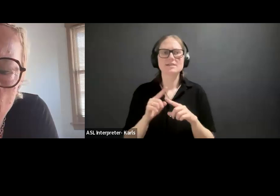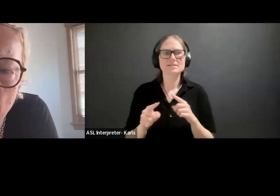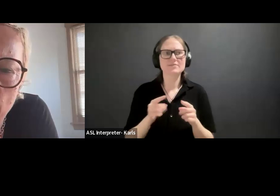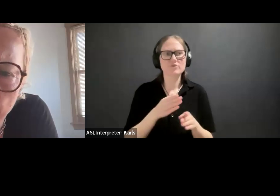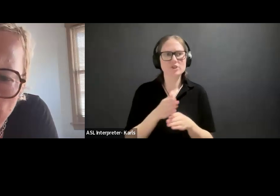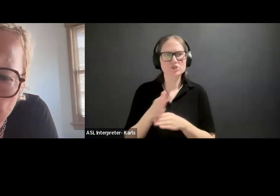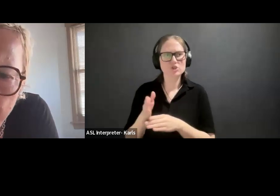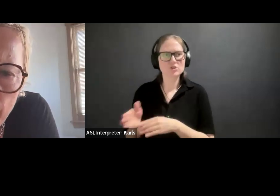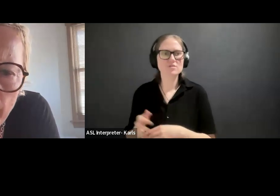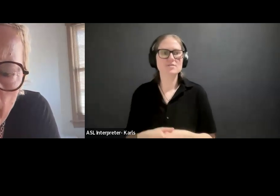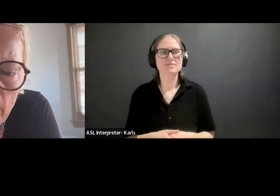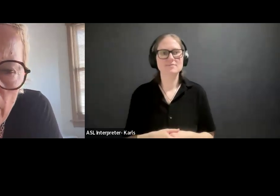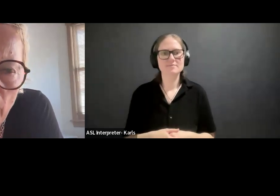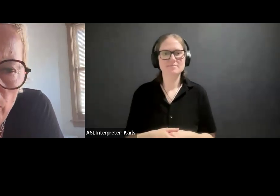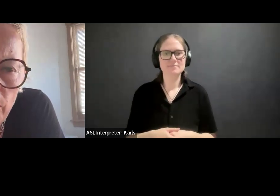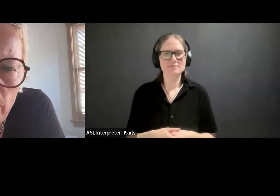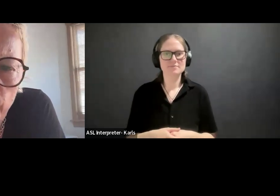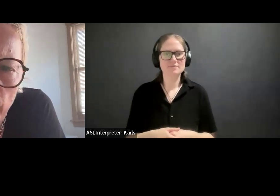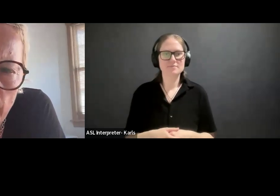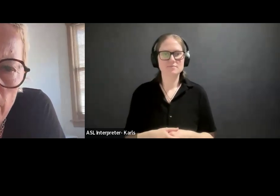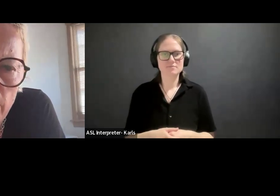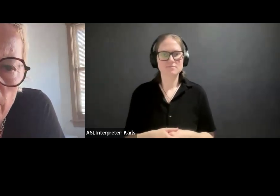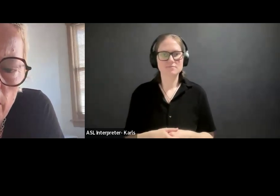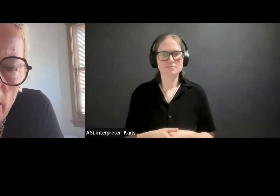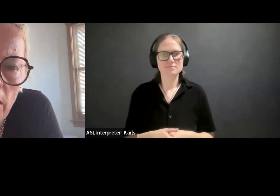And, um… Over the past…